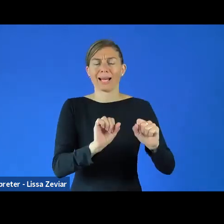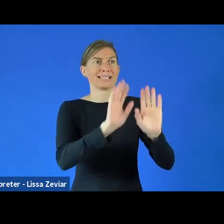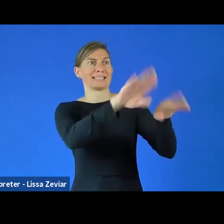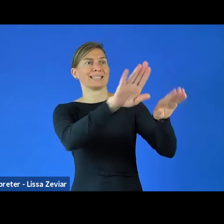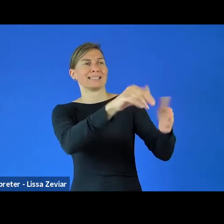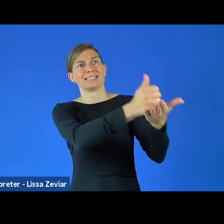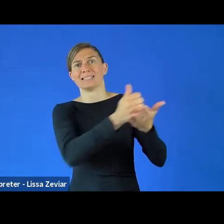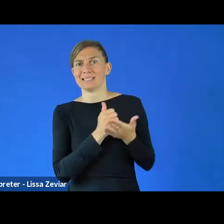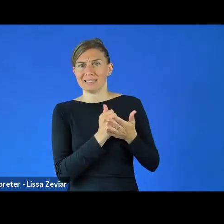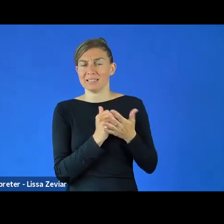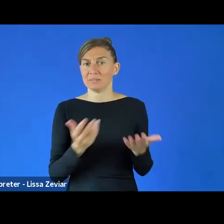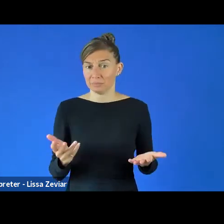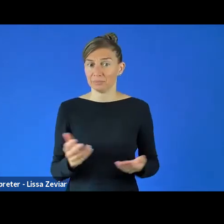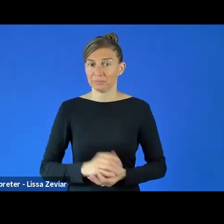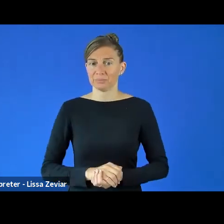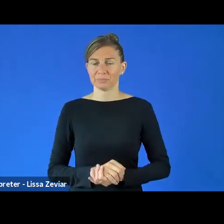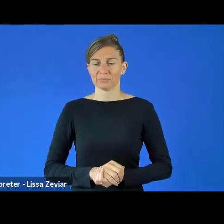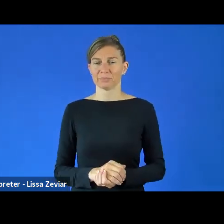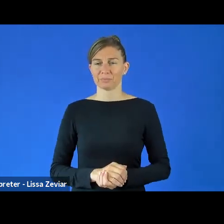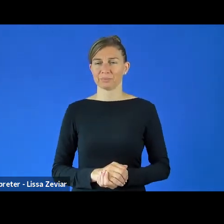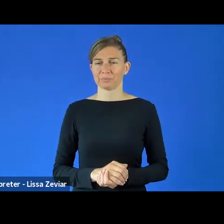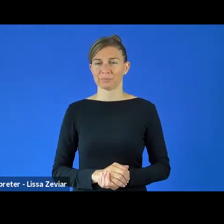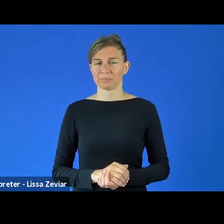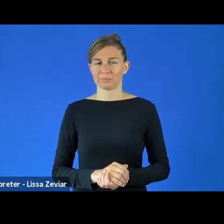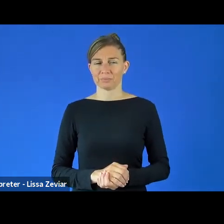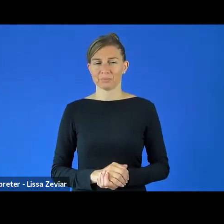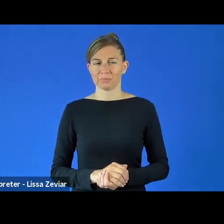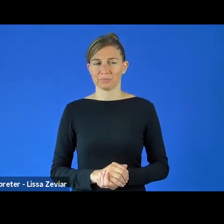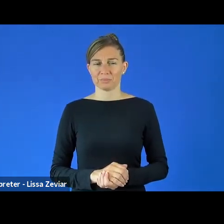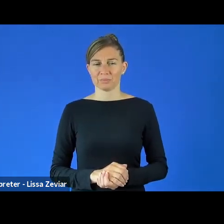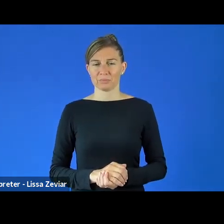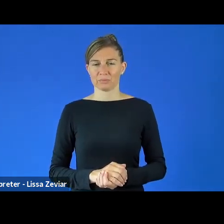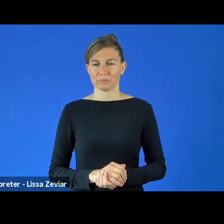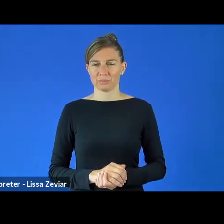As you can see, we will have development of six standards.